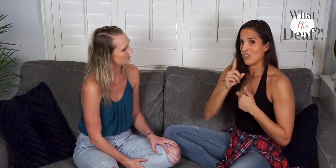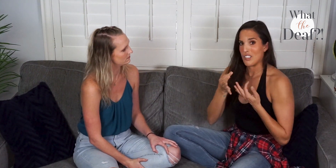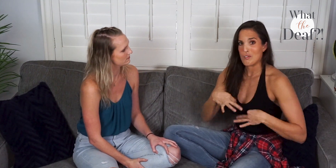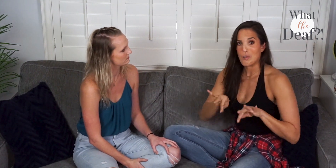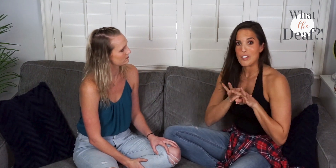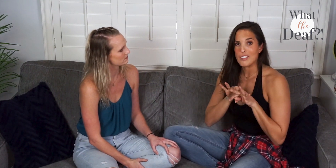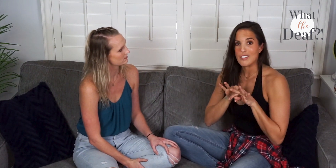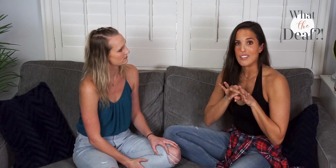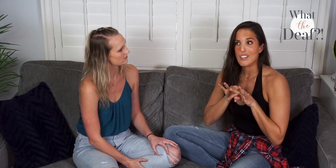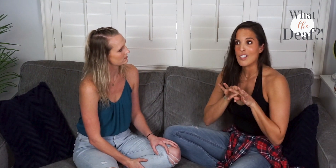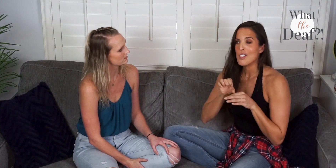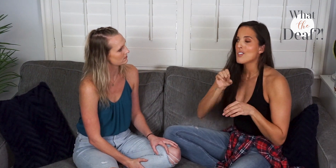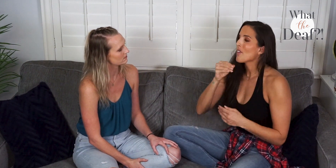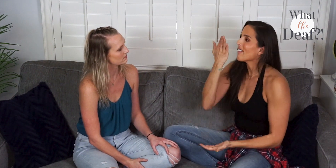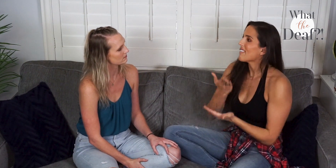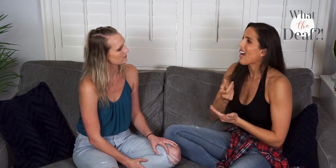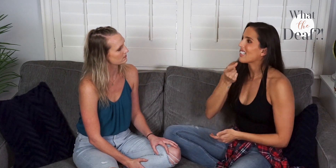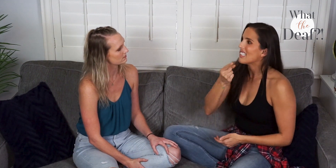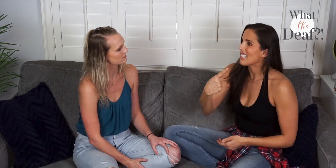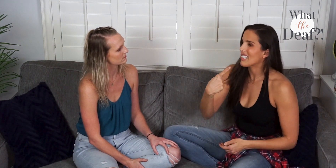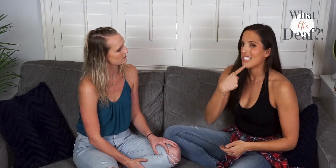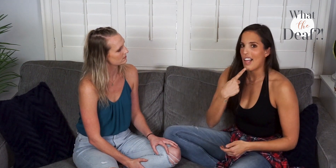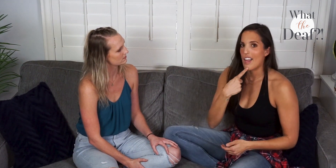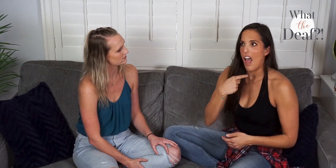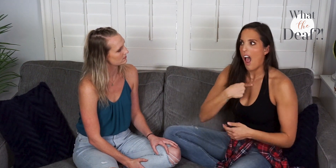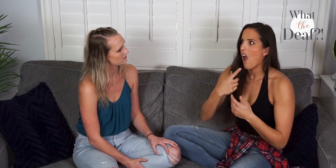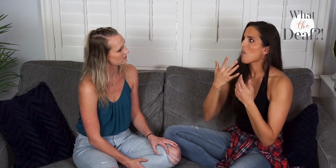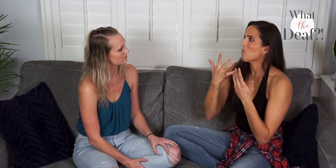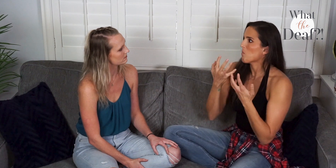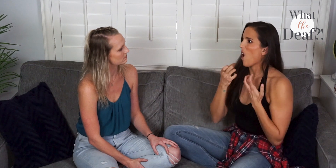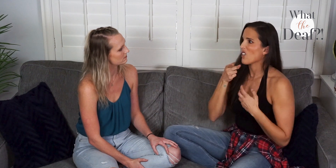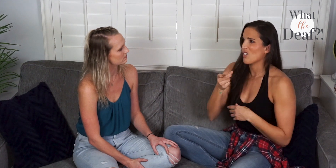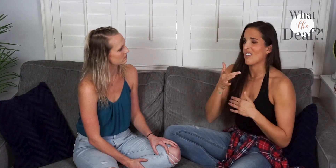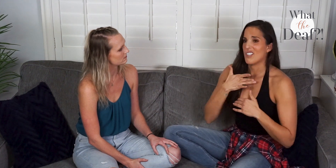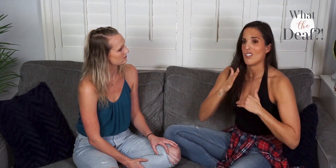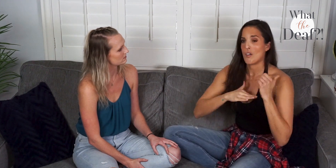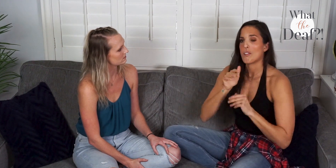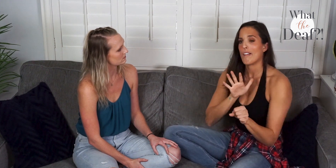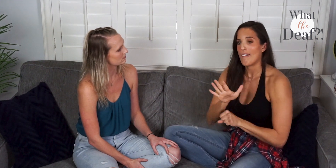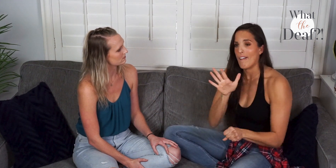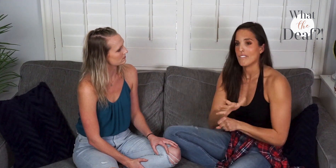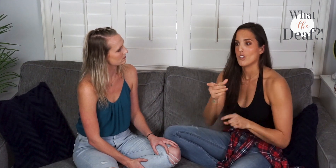of my life that's really important. So the fact that he said, "I want for you to feel comfortable enough